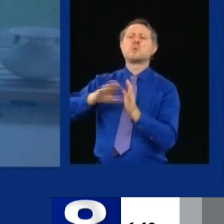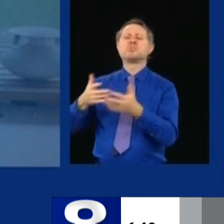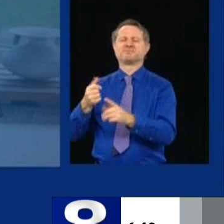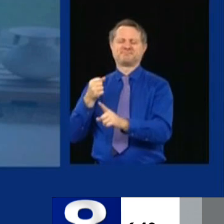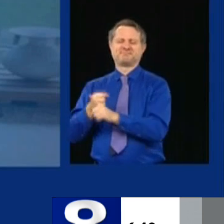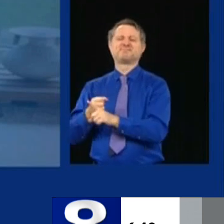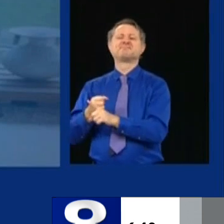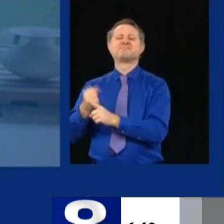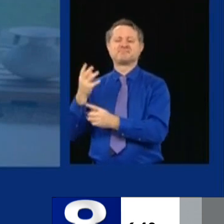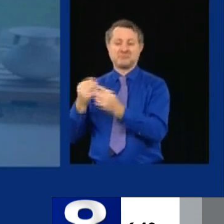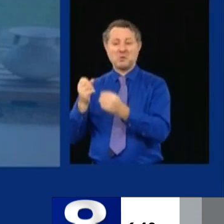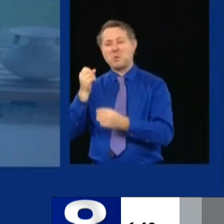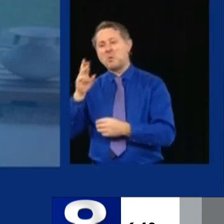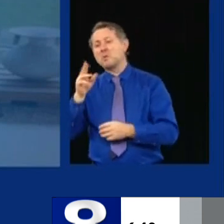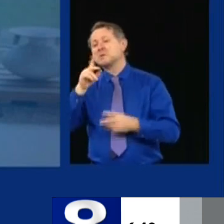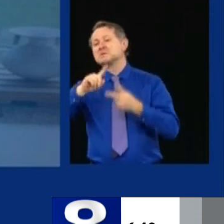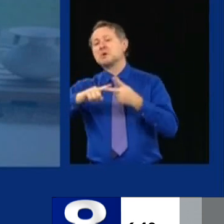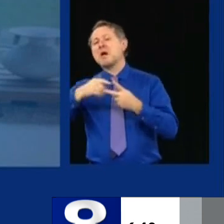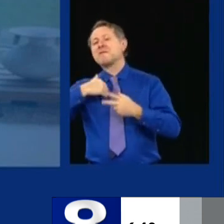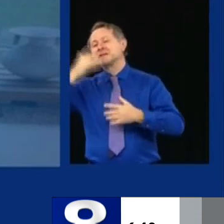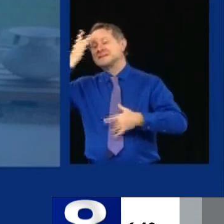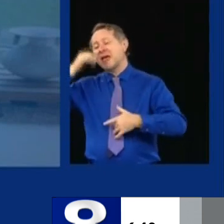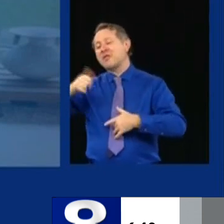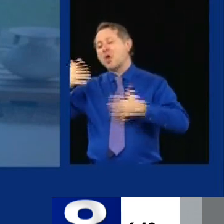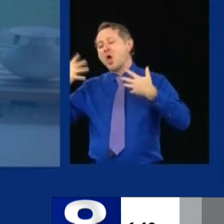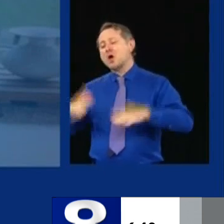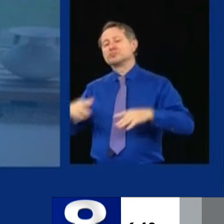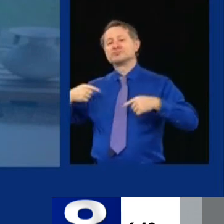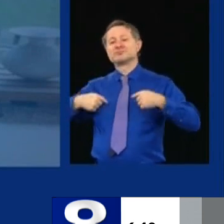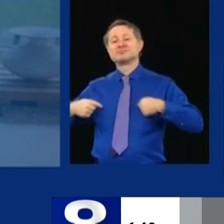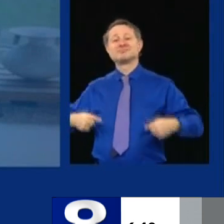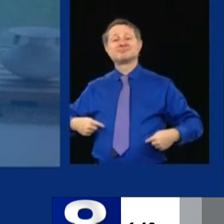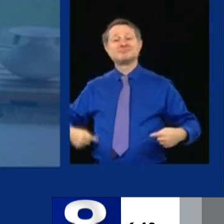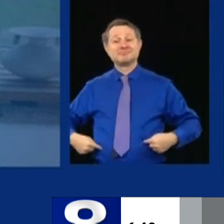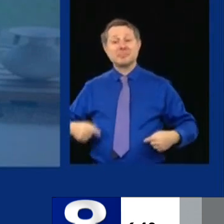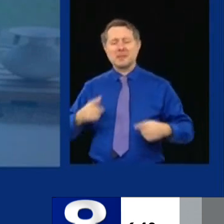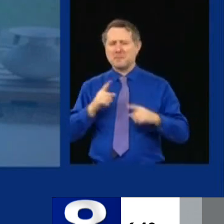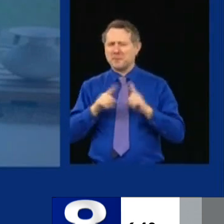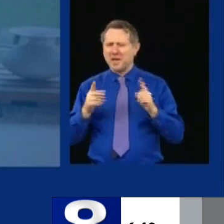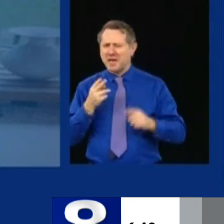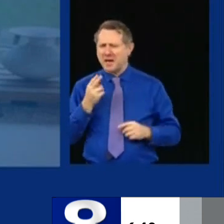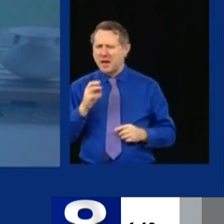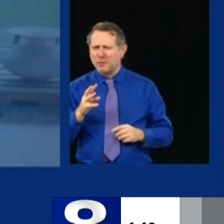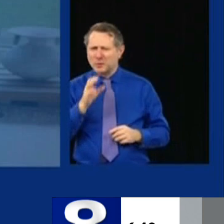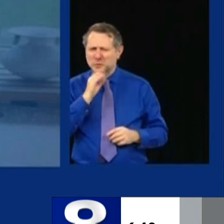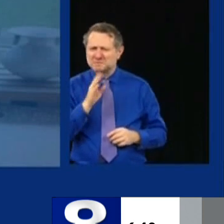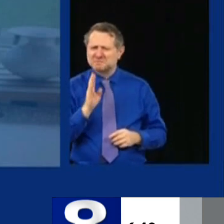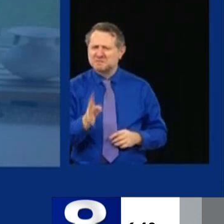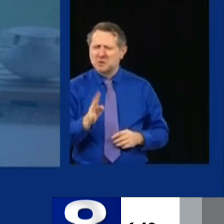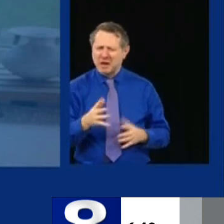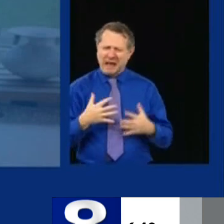IT WAS JUST ABOUT VULNERABLE PEOPLE, CITIZENS SENIOR